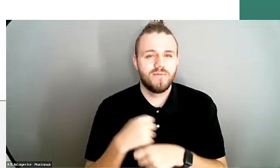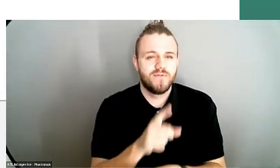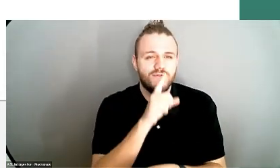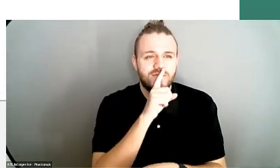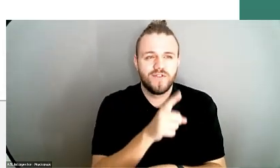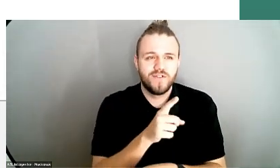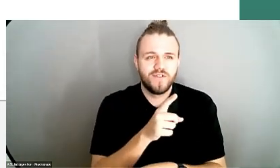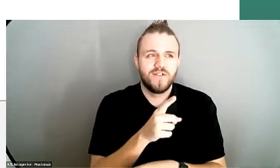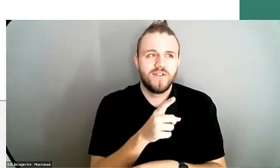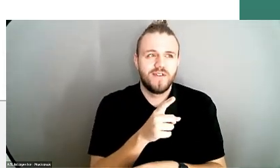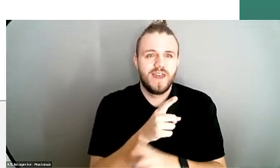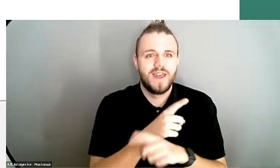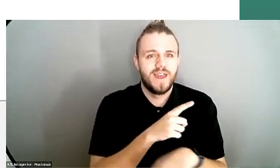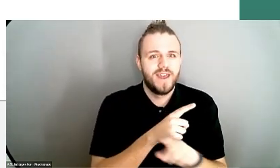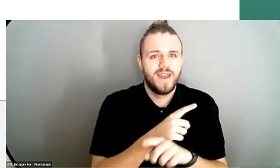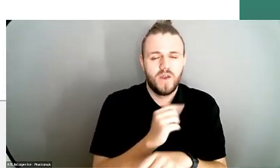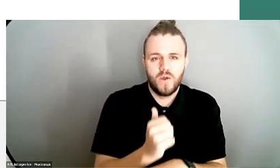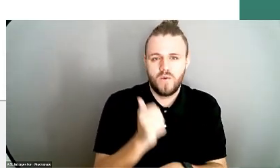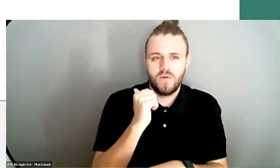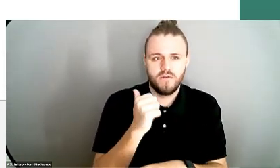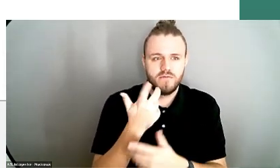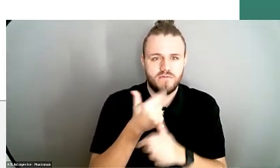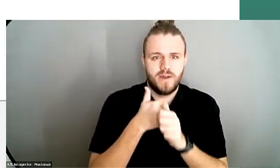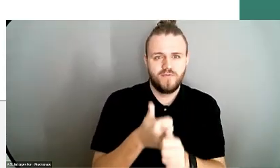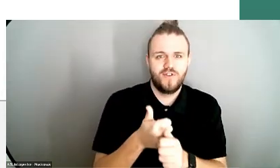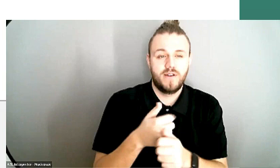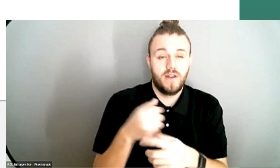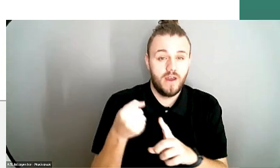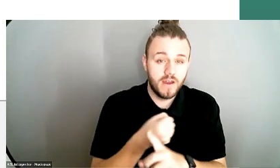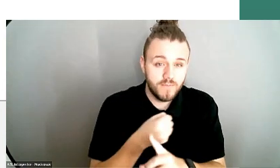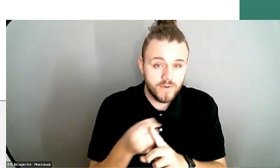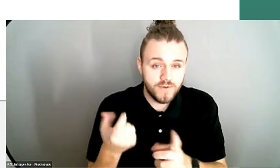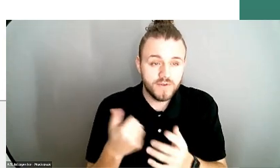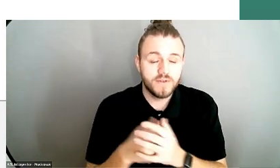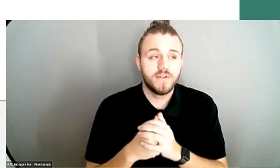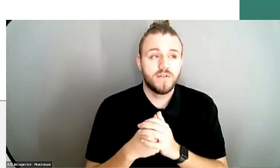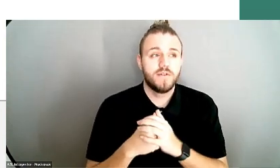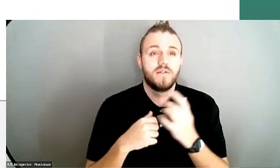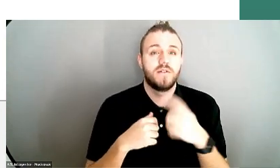they are not subject to abuse. That they can receive